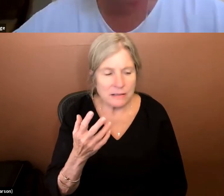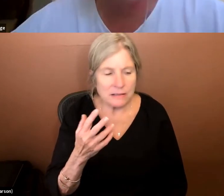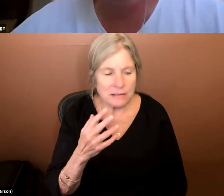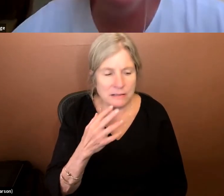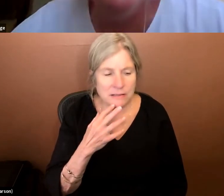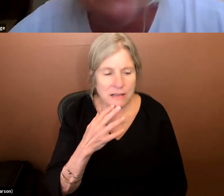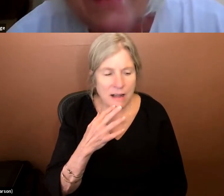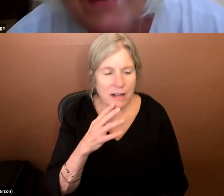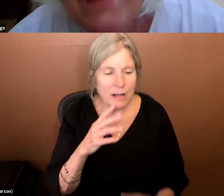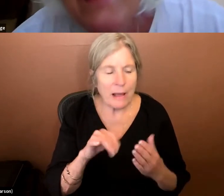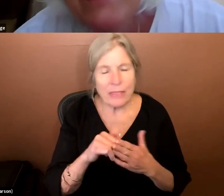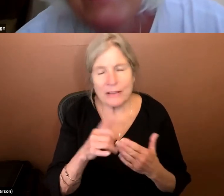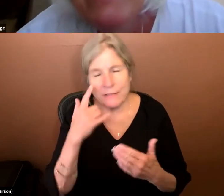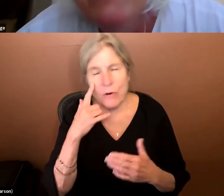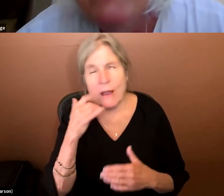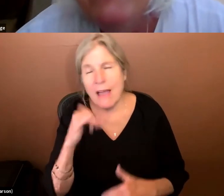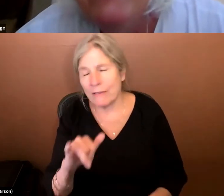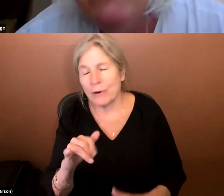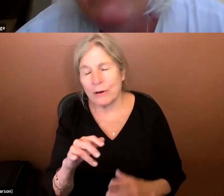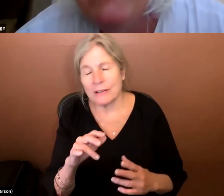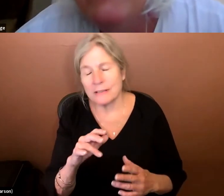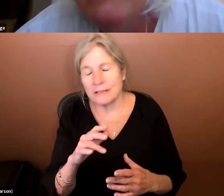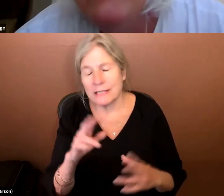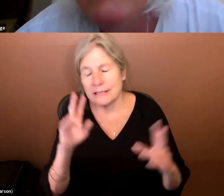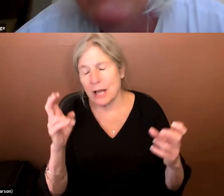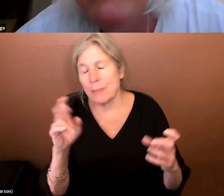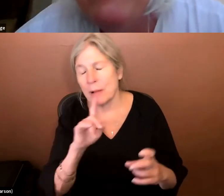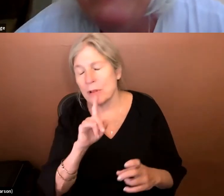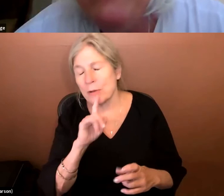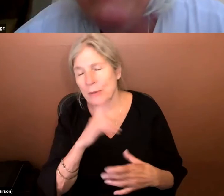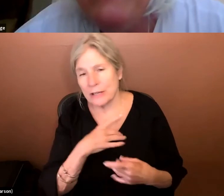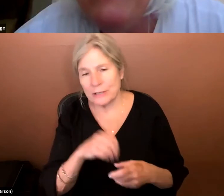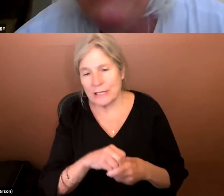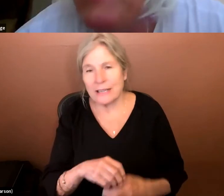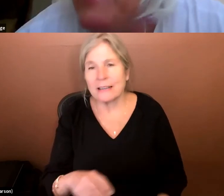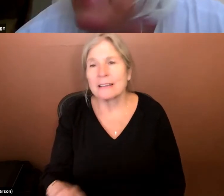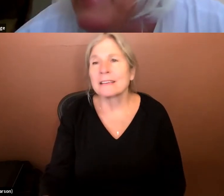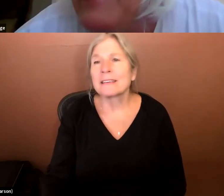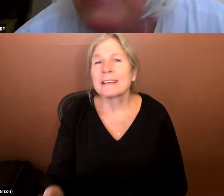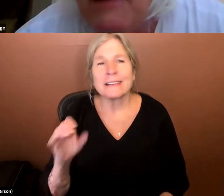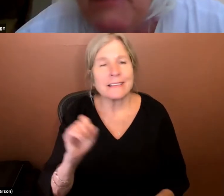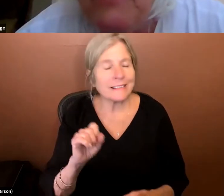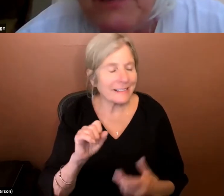Georgina Kleege: Yeah. All sorts of things there. I do want to